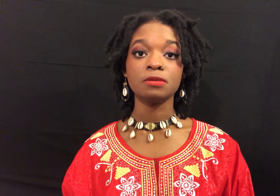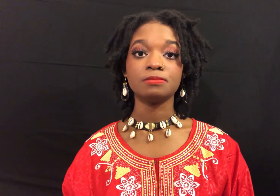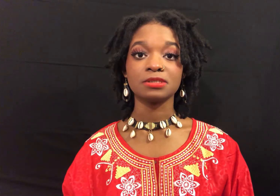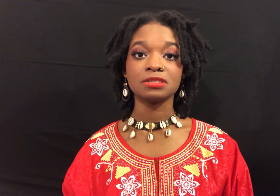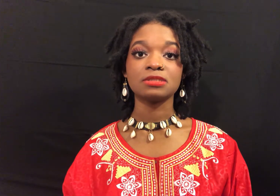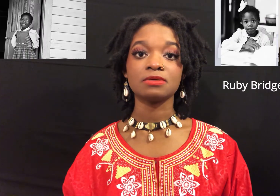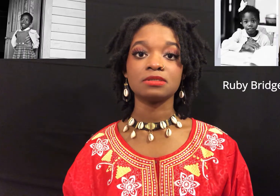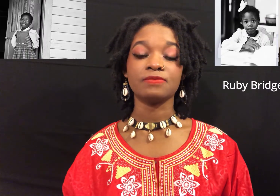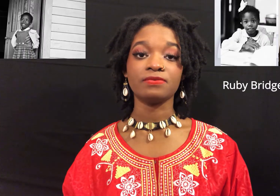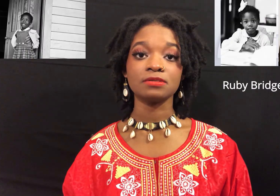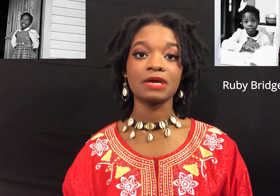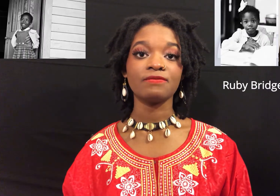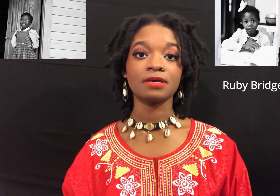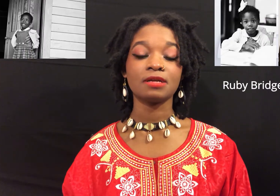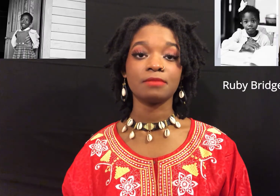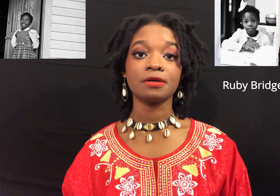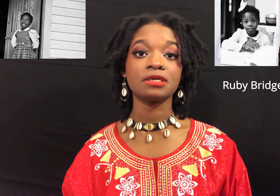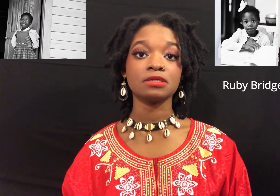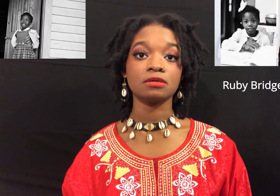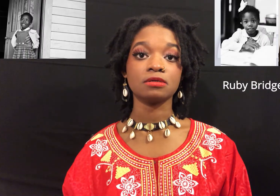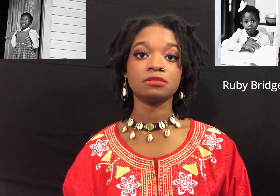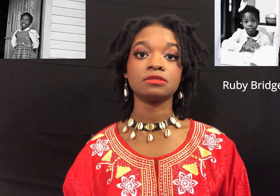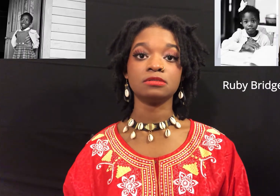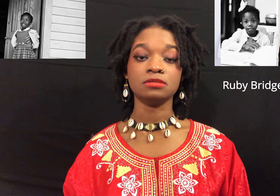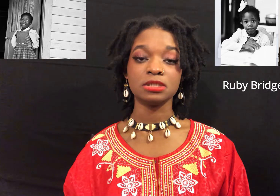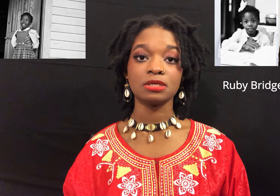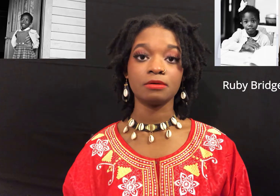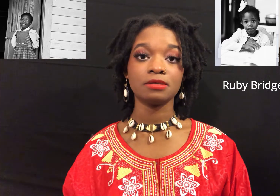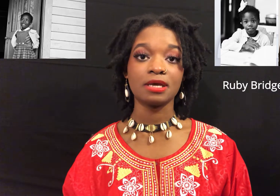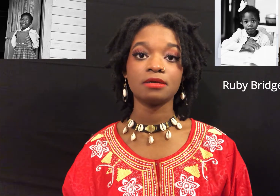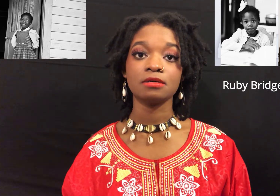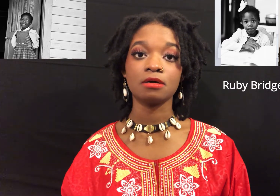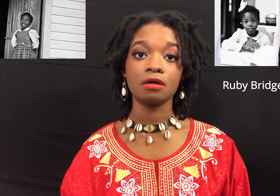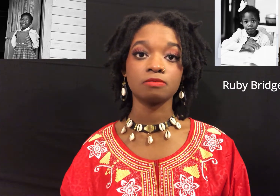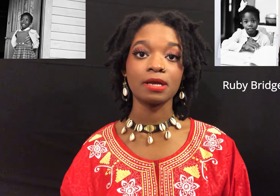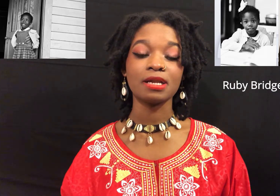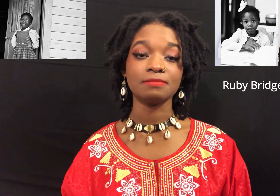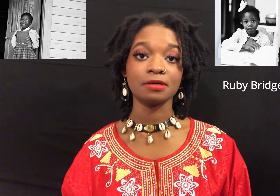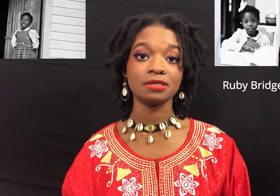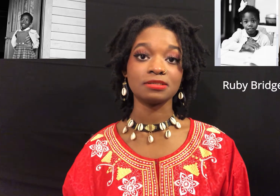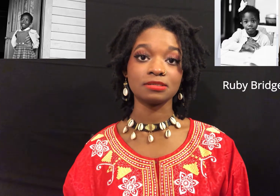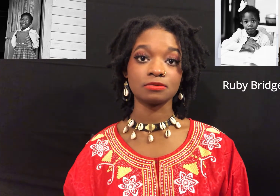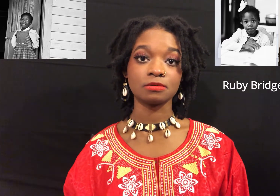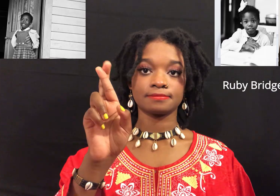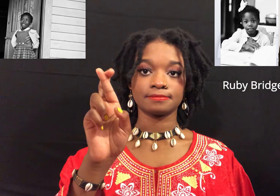Ruby Bridges was the first African American girl to desegregate her all-white American school.